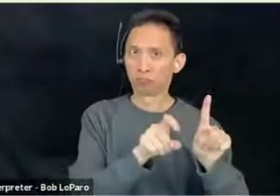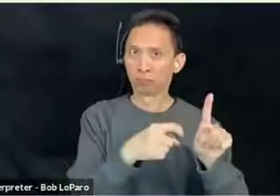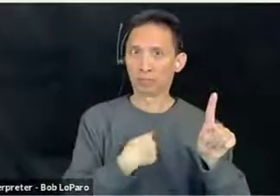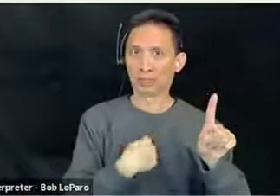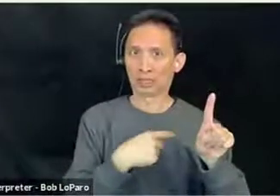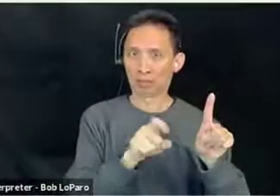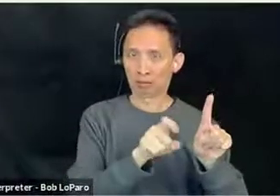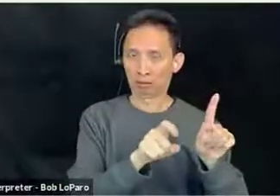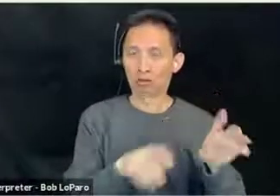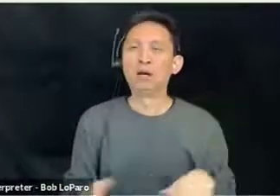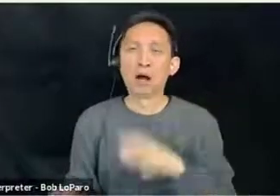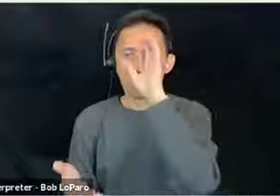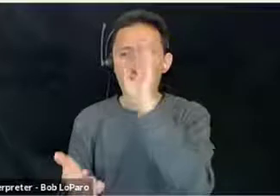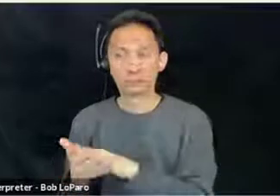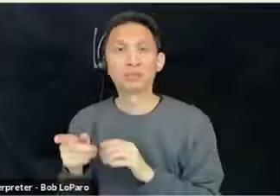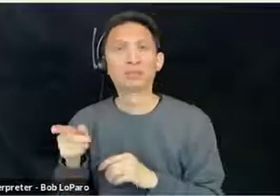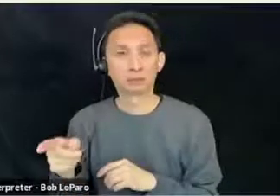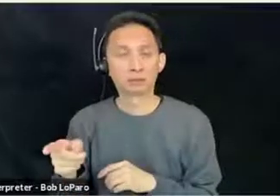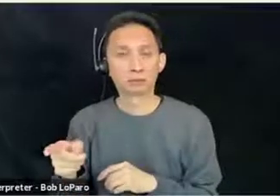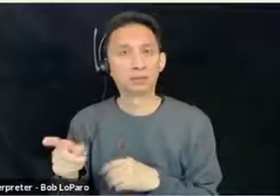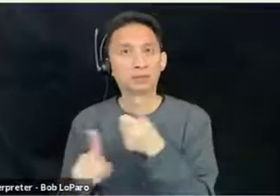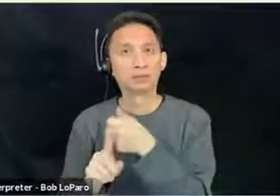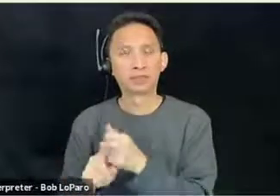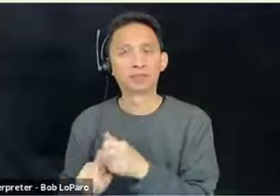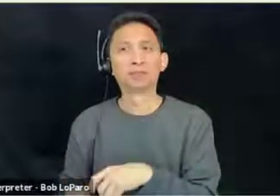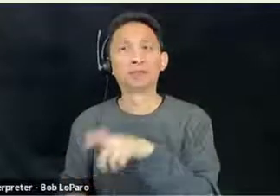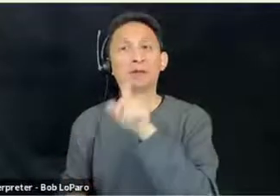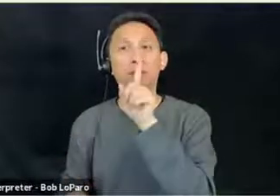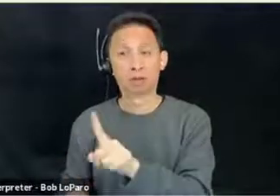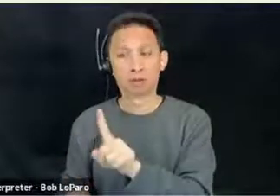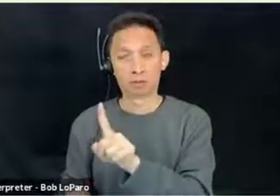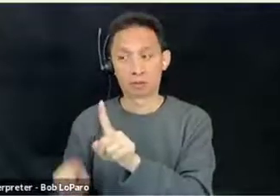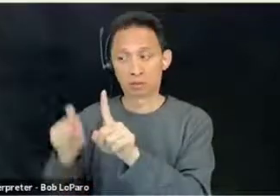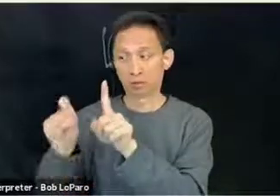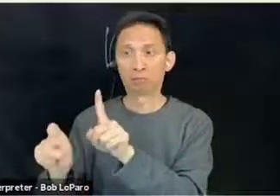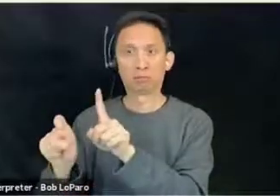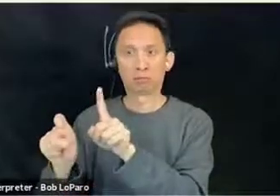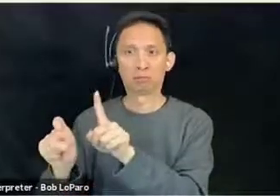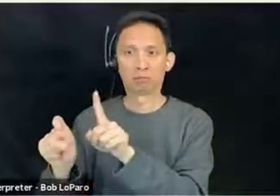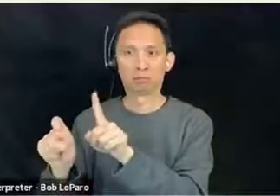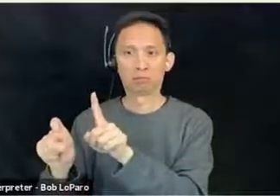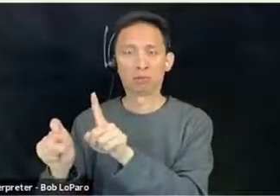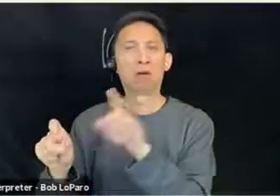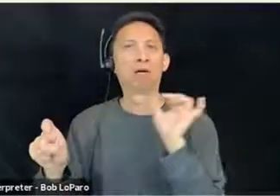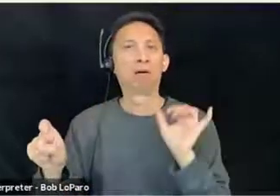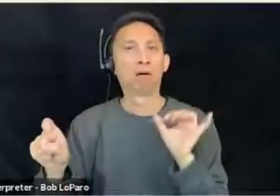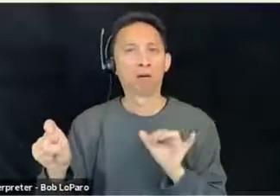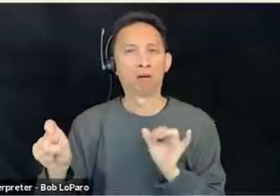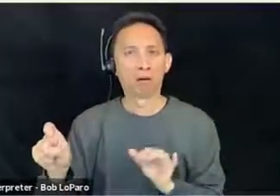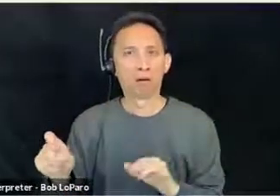My husband also had the copy of the working gene and the non-working gene.